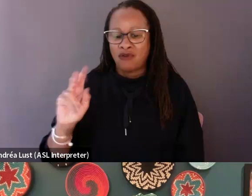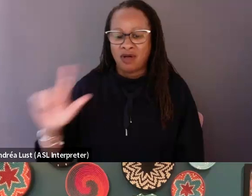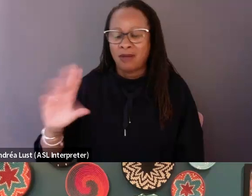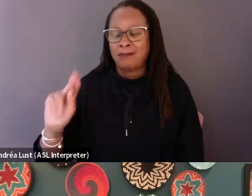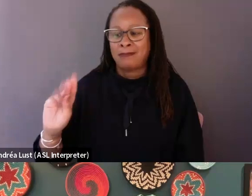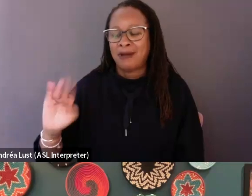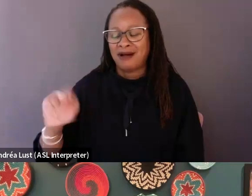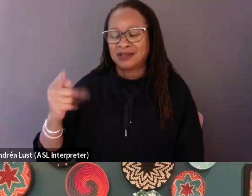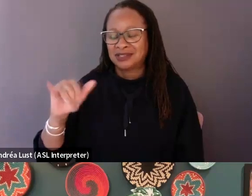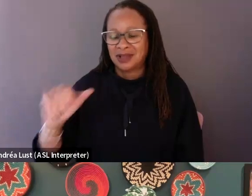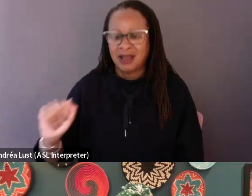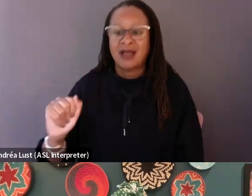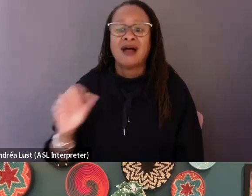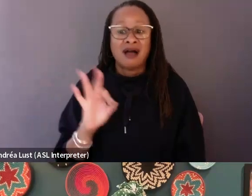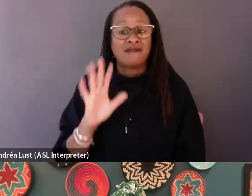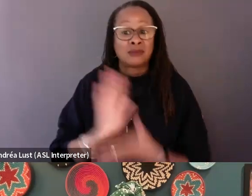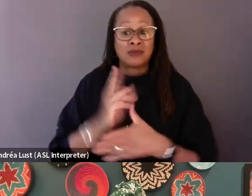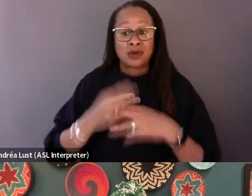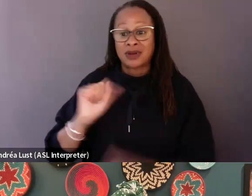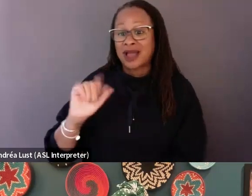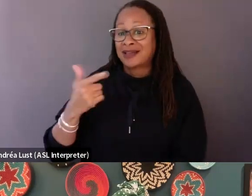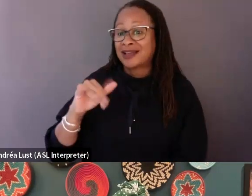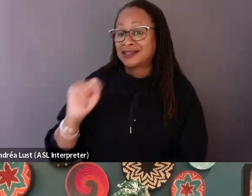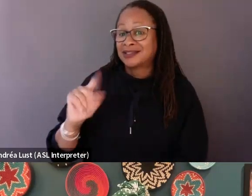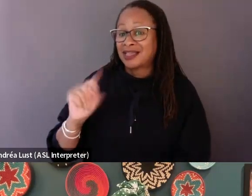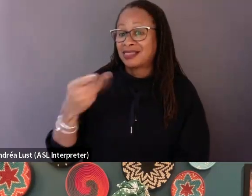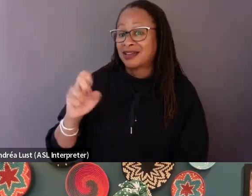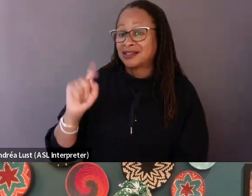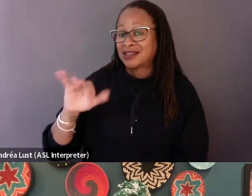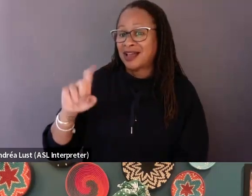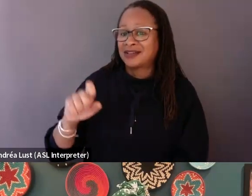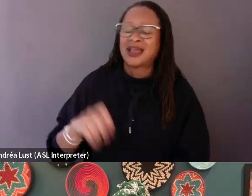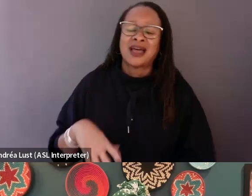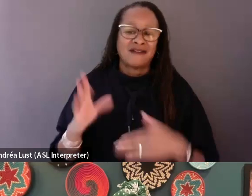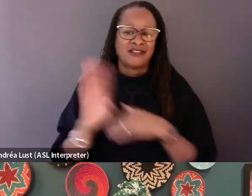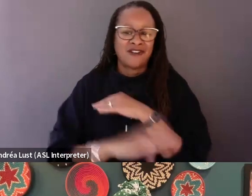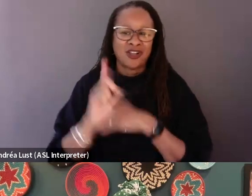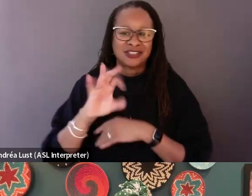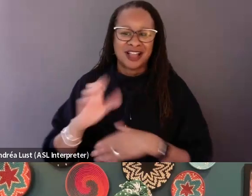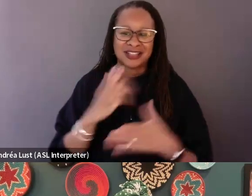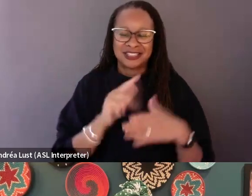Thank you for being part of the IDA's FallDoc series. It's a beautiful film ,and congratulations to you.